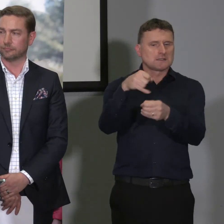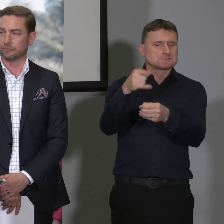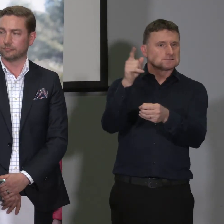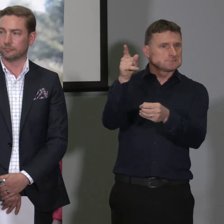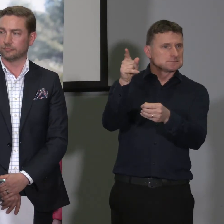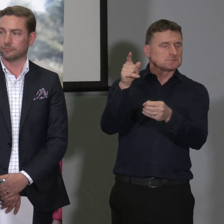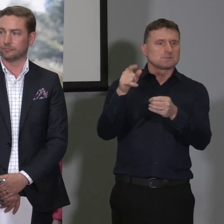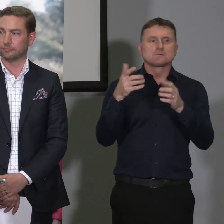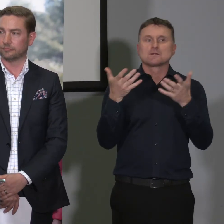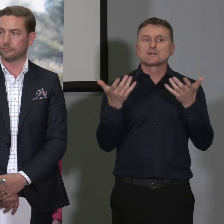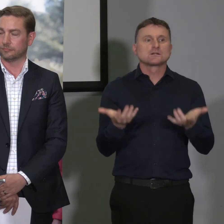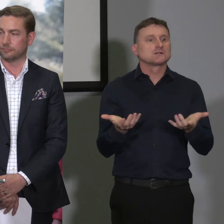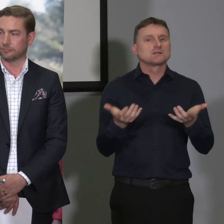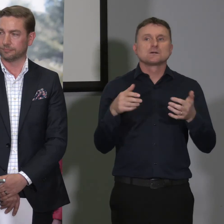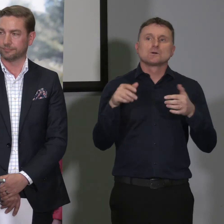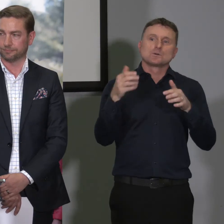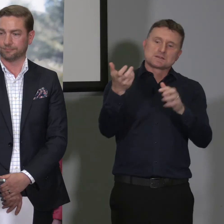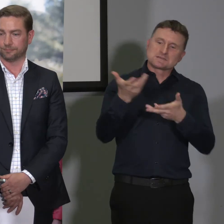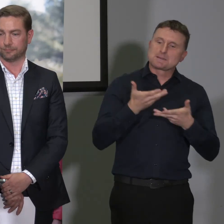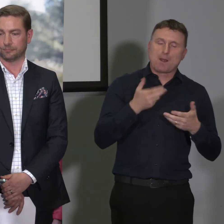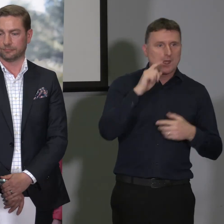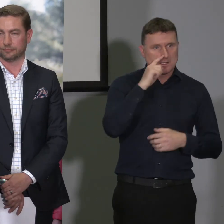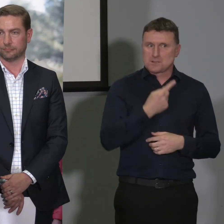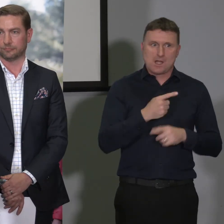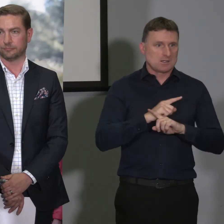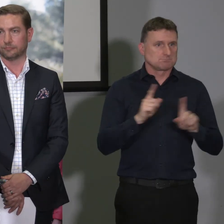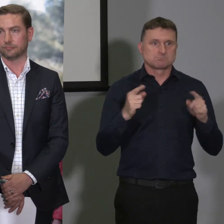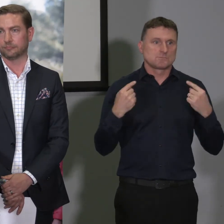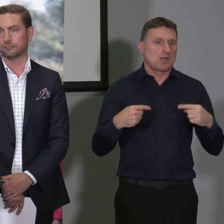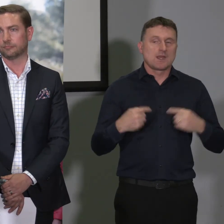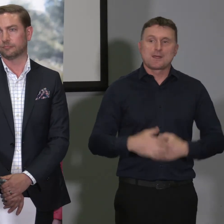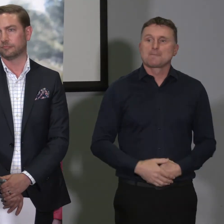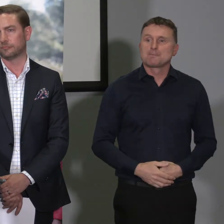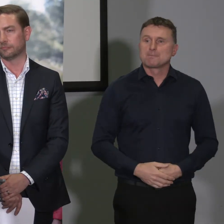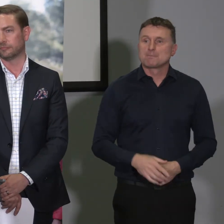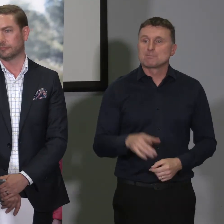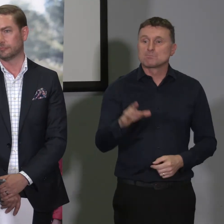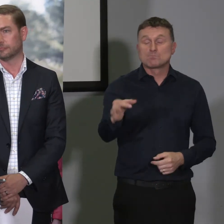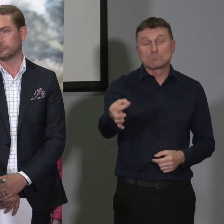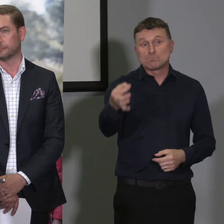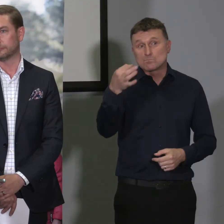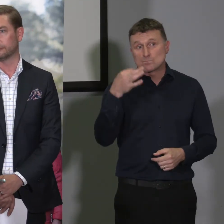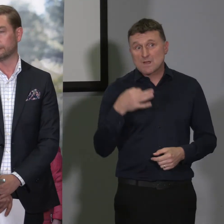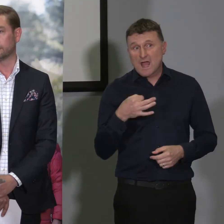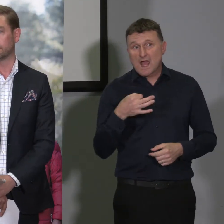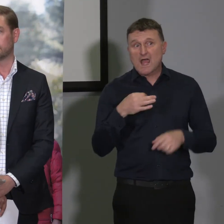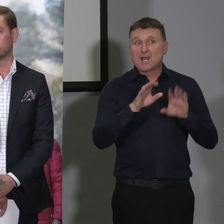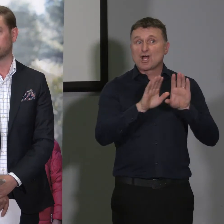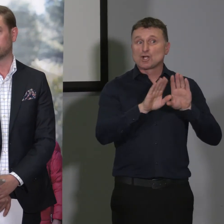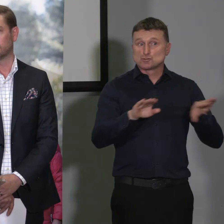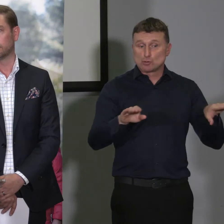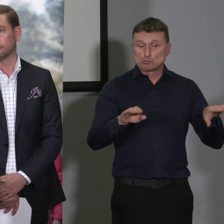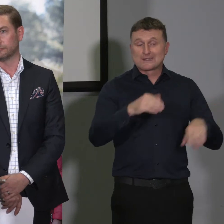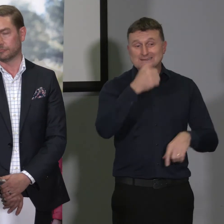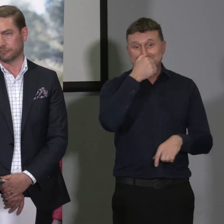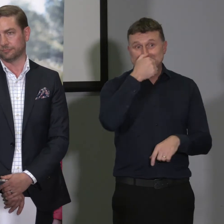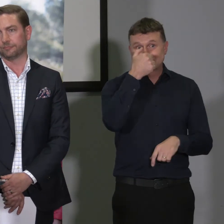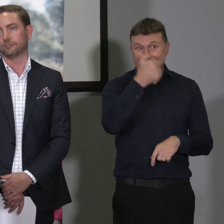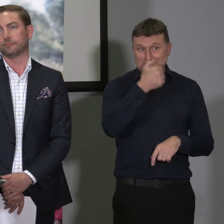if that is a option for New Zealand full survey not able supply and in New Zealand the